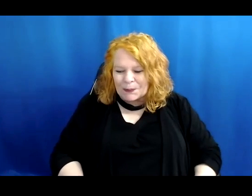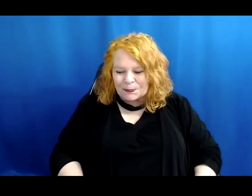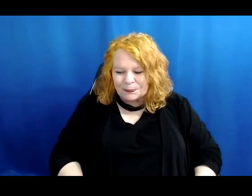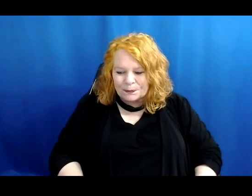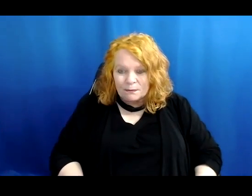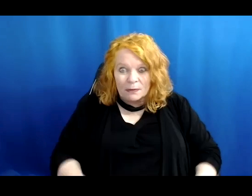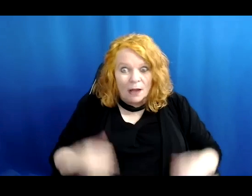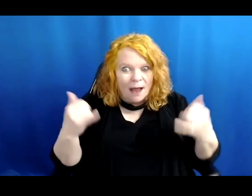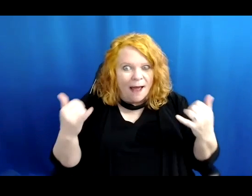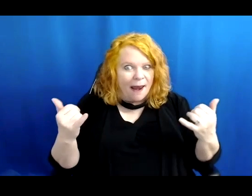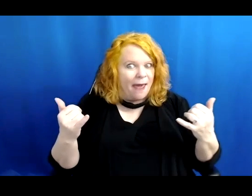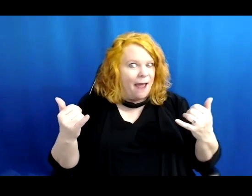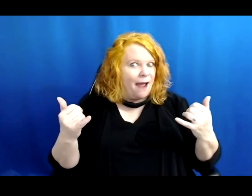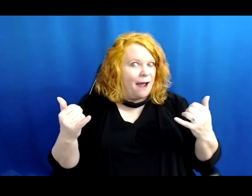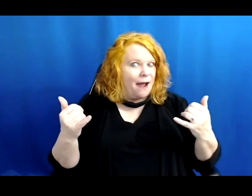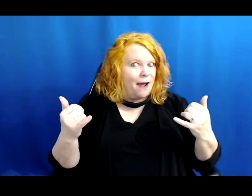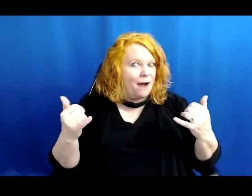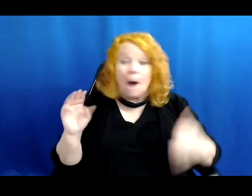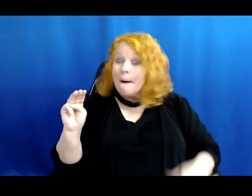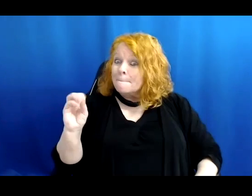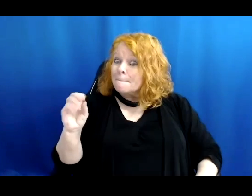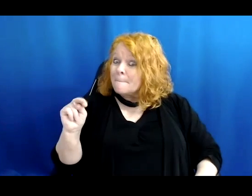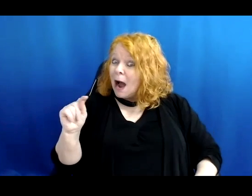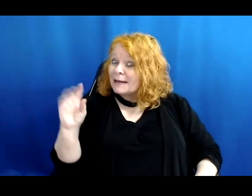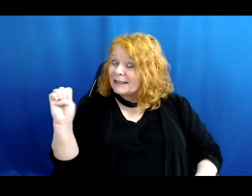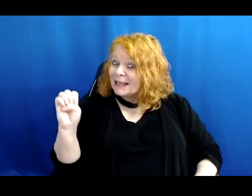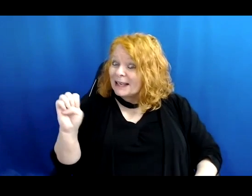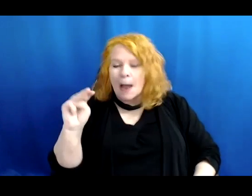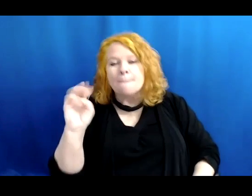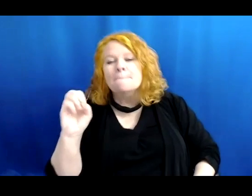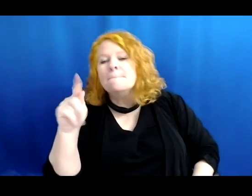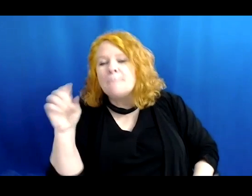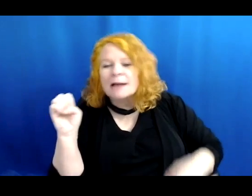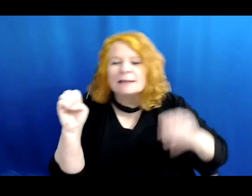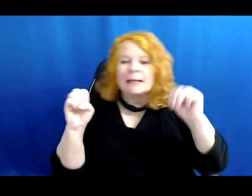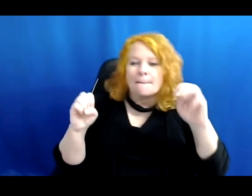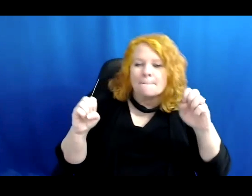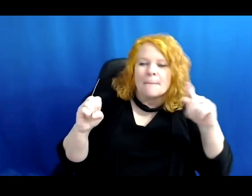And now it's Monte, Monte, Monte, hello Monte. Monte, Monte, hello Monte.